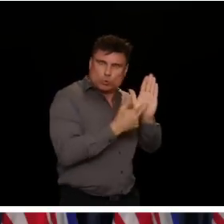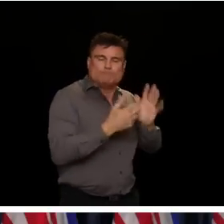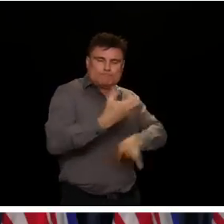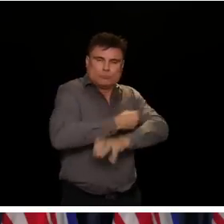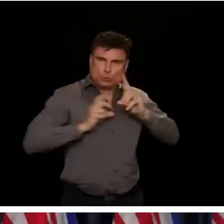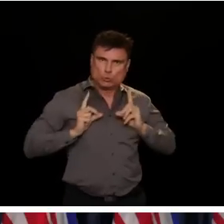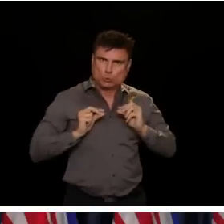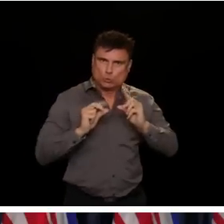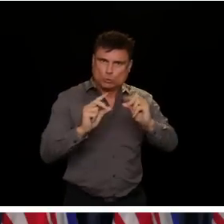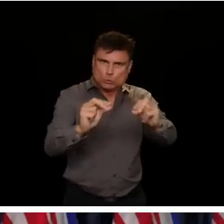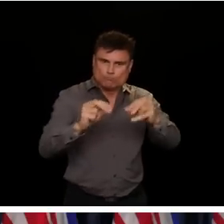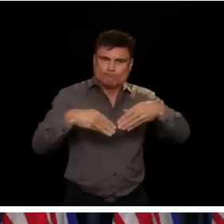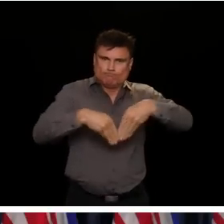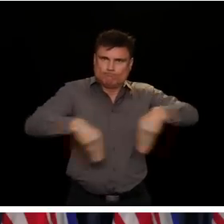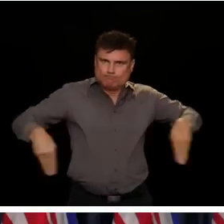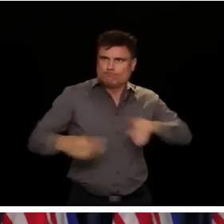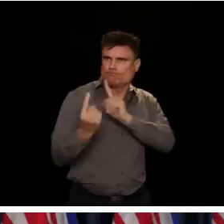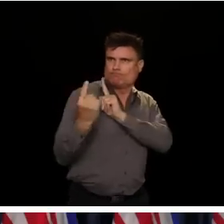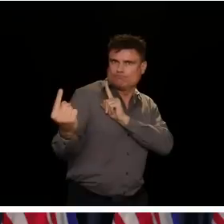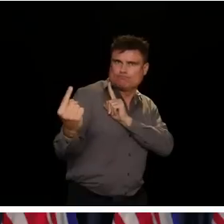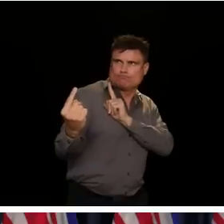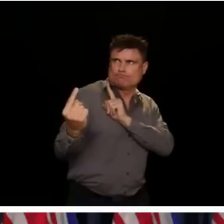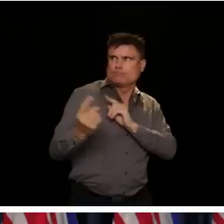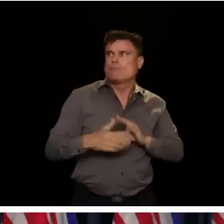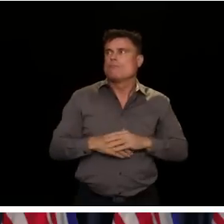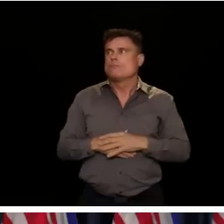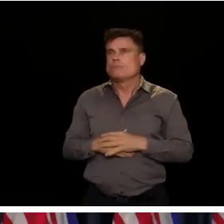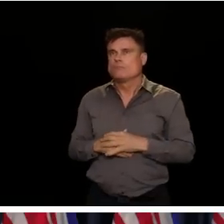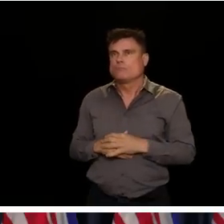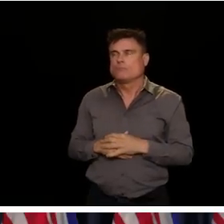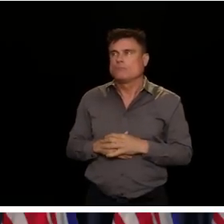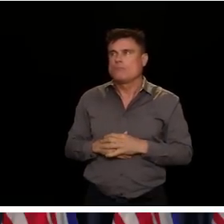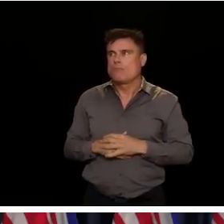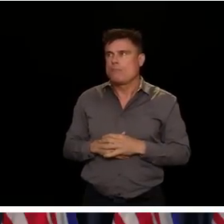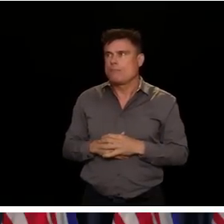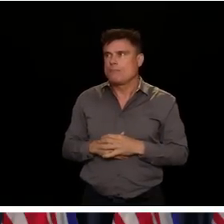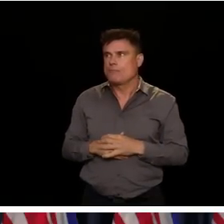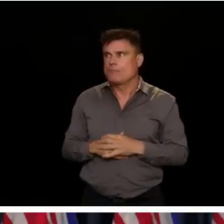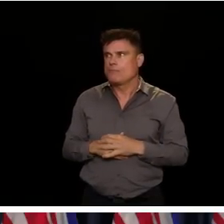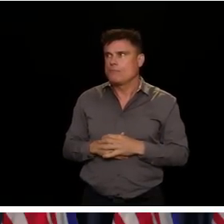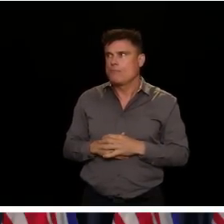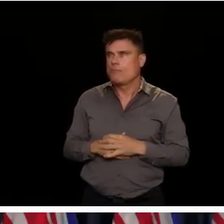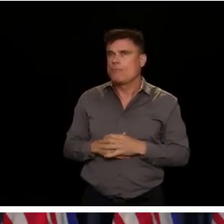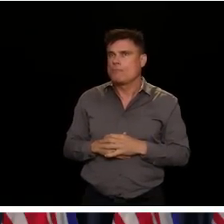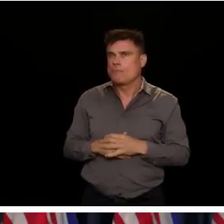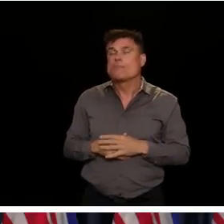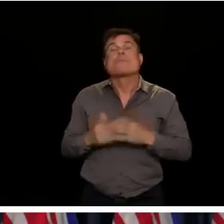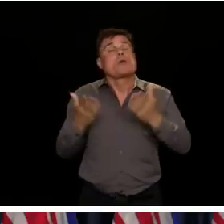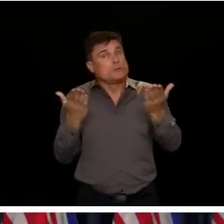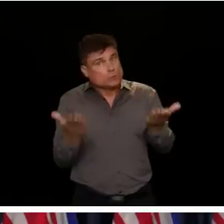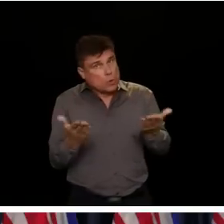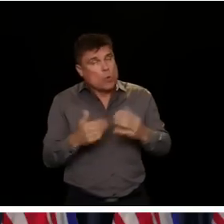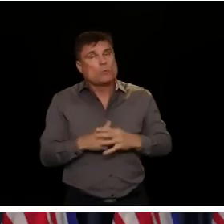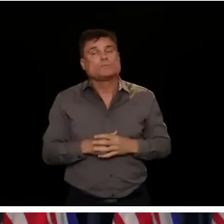see in the models. But what is not reflect it is that we are doing it in a safe way.